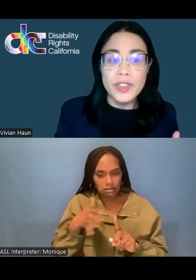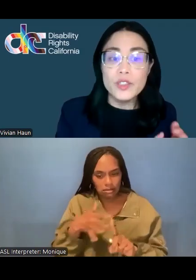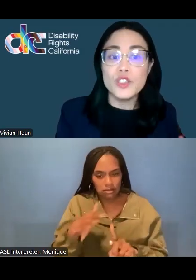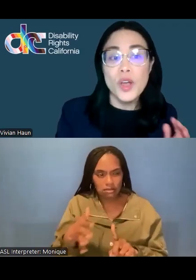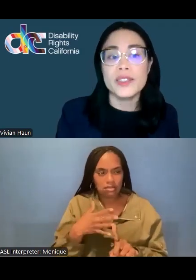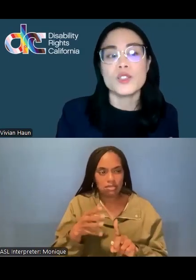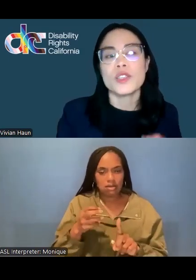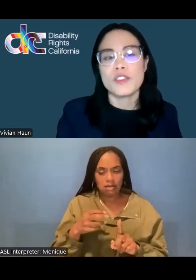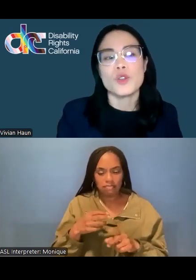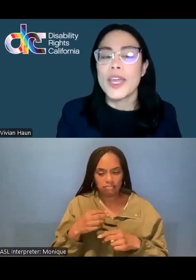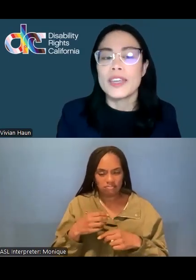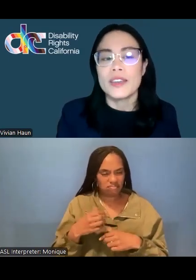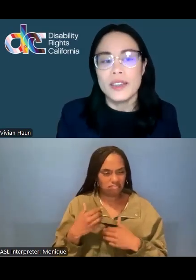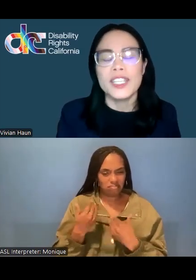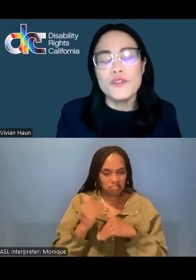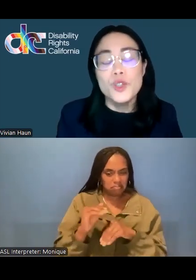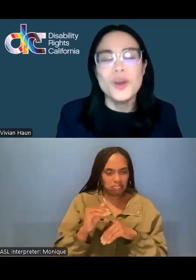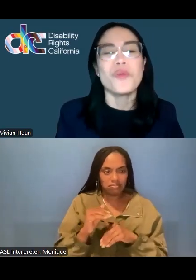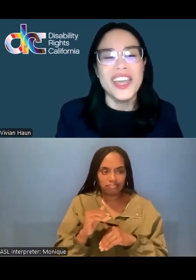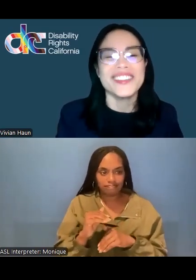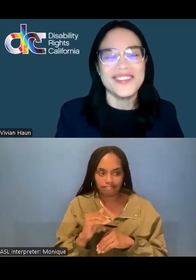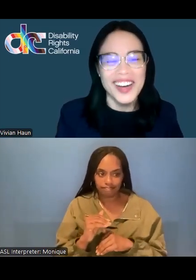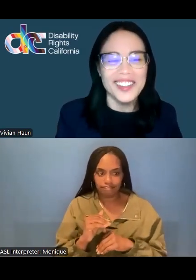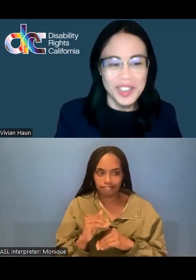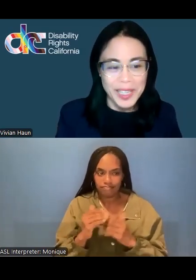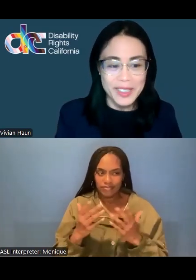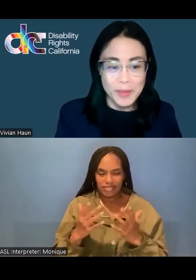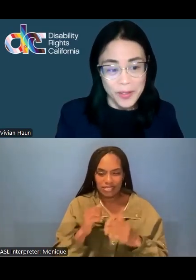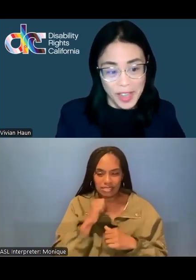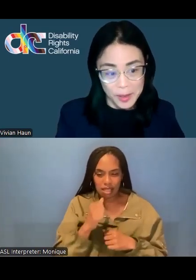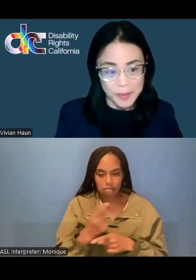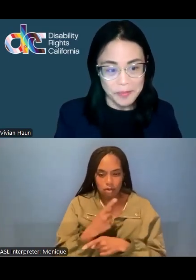this new process would give you a way, give you a way to file a complaint about that.